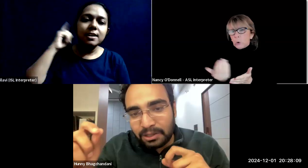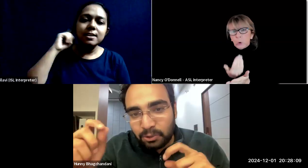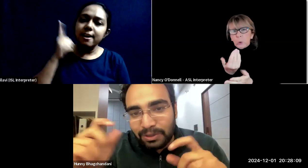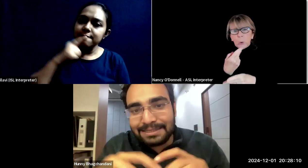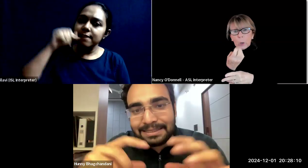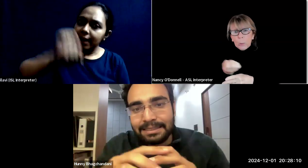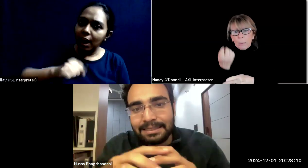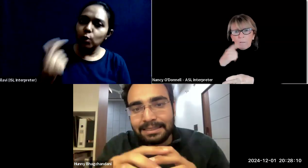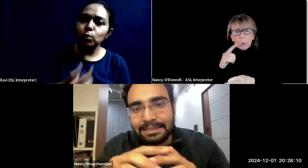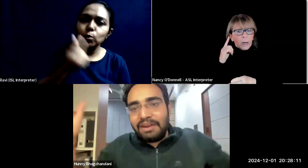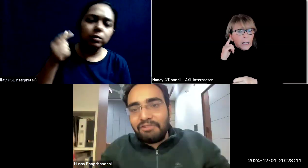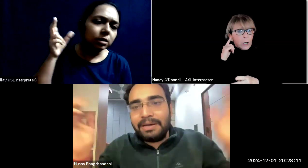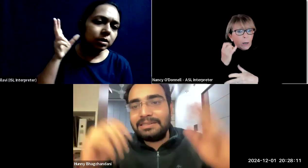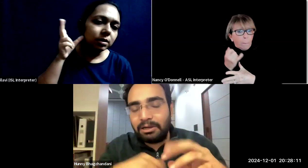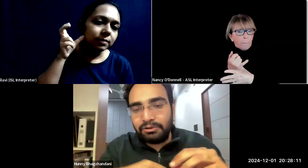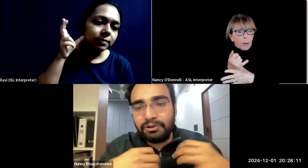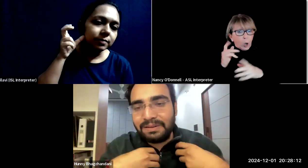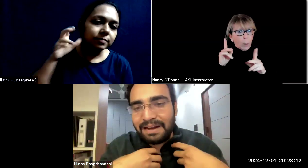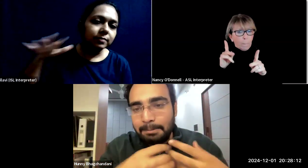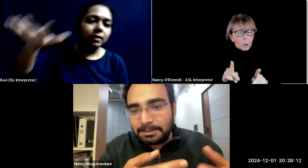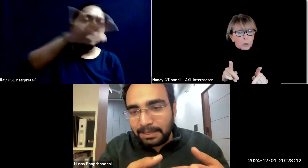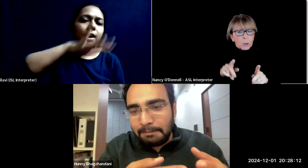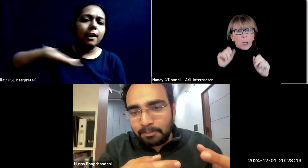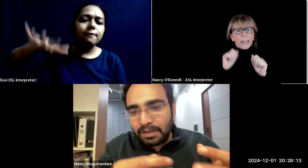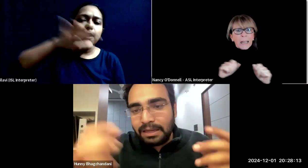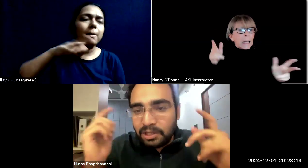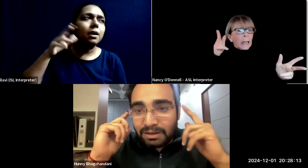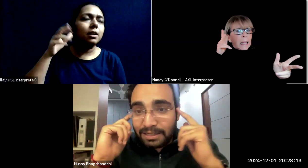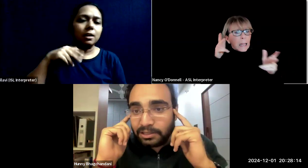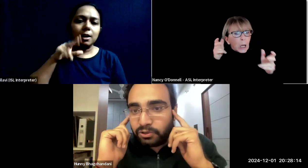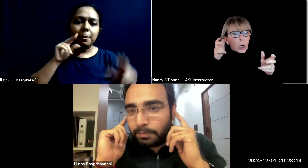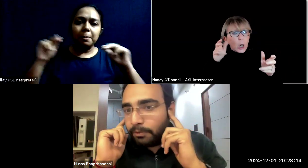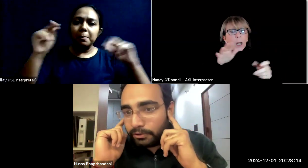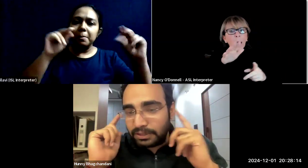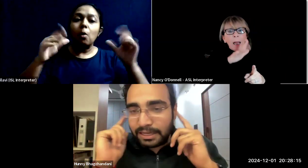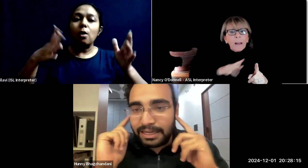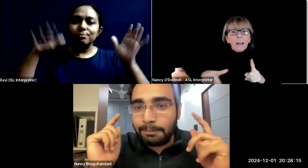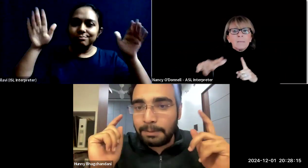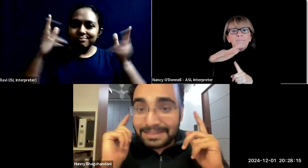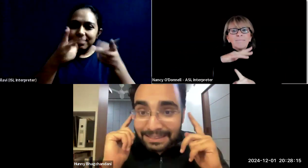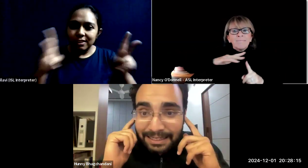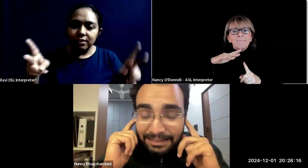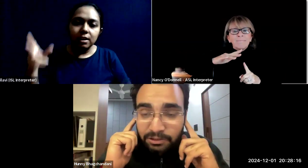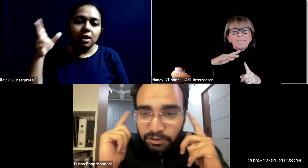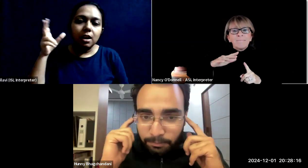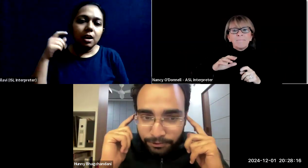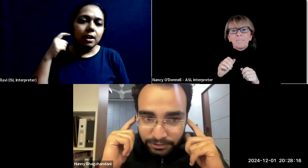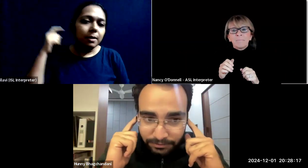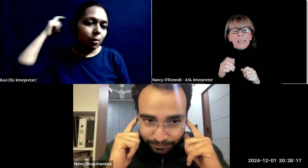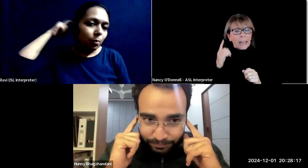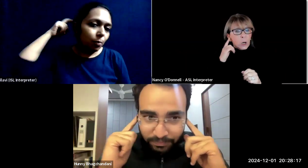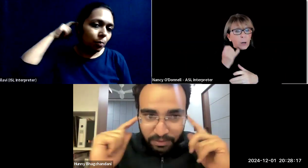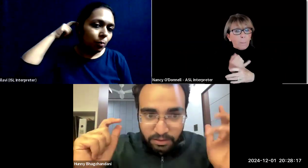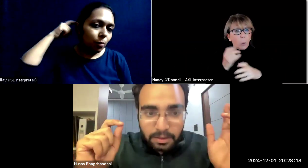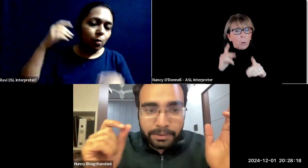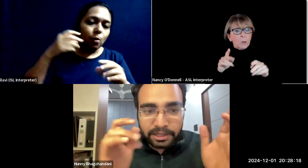to listen to the environment sound. Whatever i'm speaking you can listen through your bones. A hearing impaired person listen through the bones.